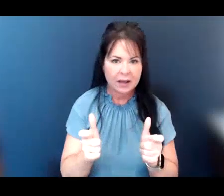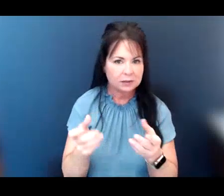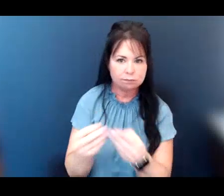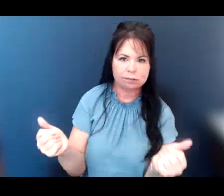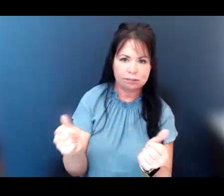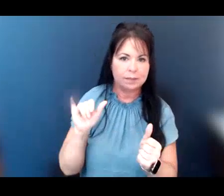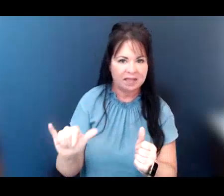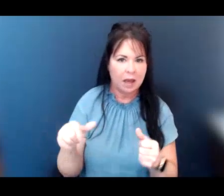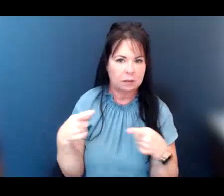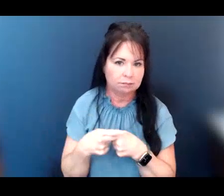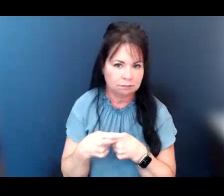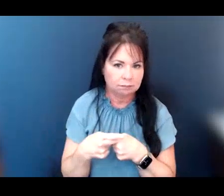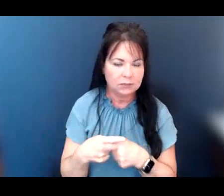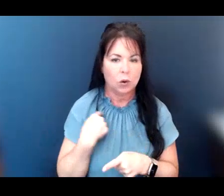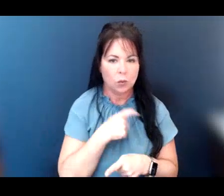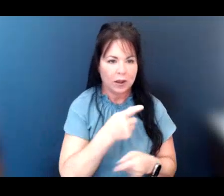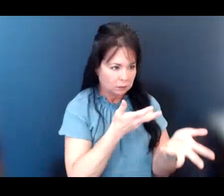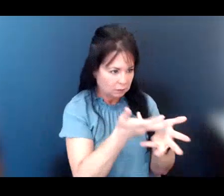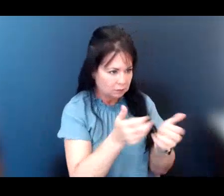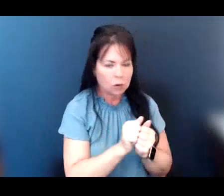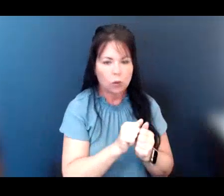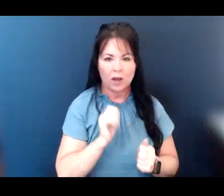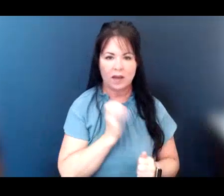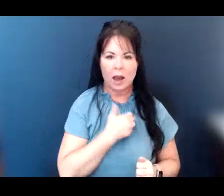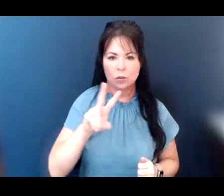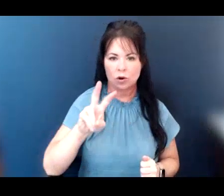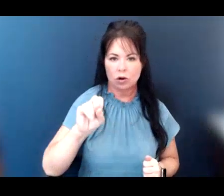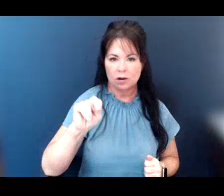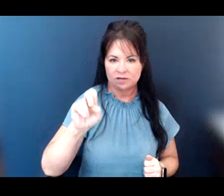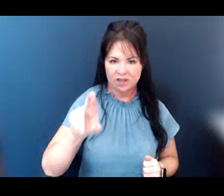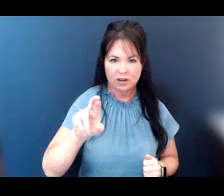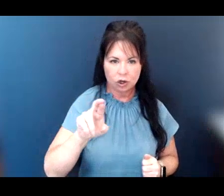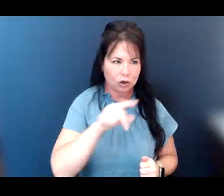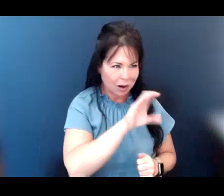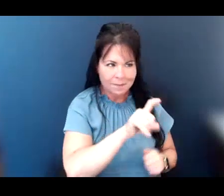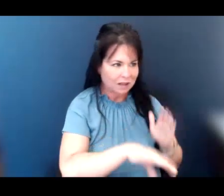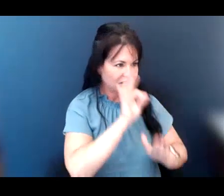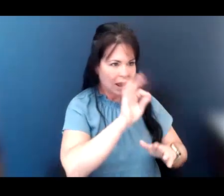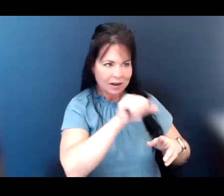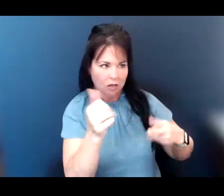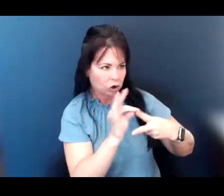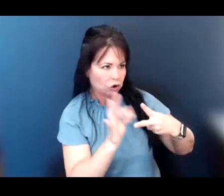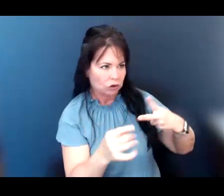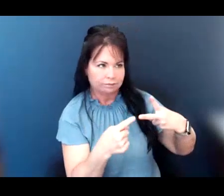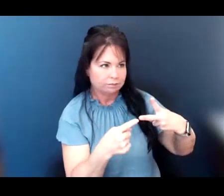to provide an alternative method to assign that document. We had to check with legal, make sure everything